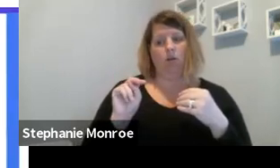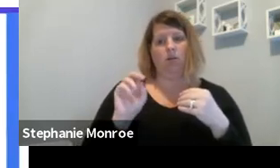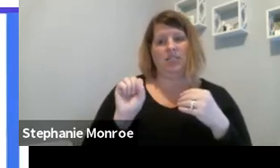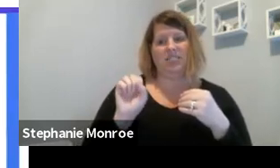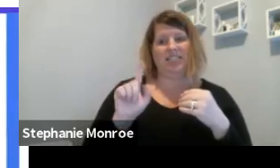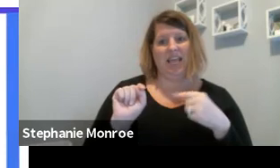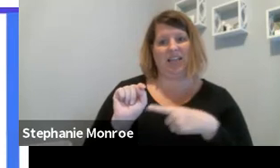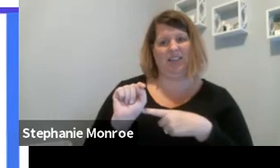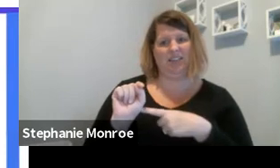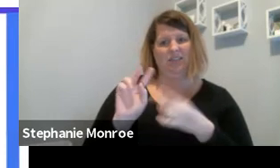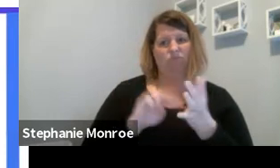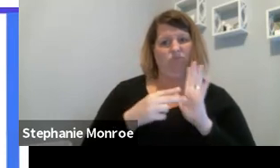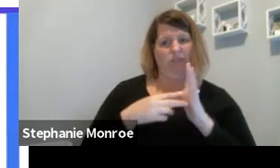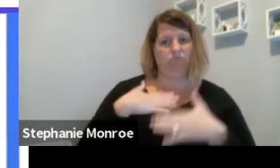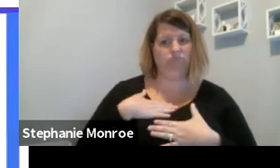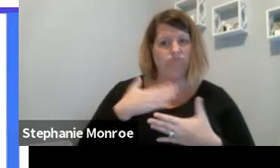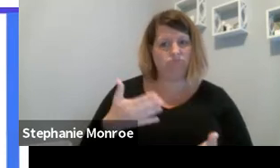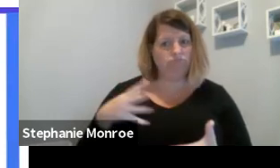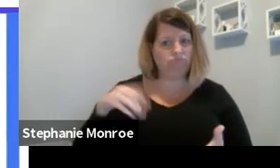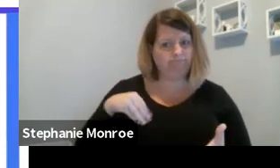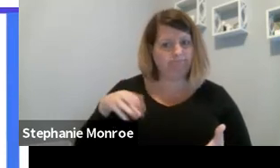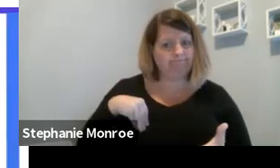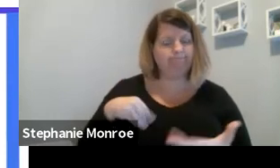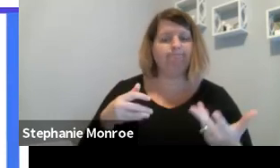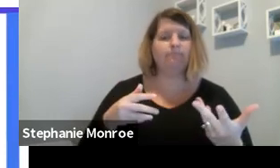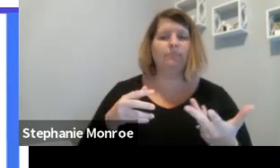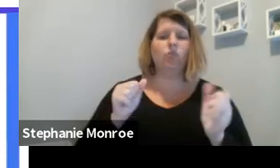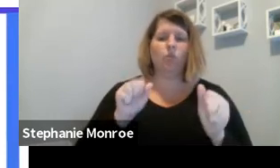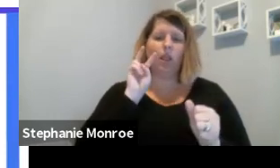you can reference Florida Statute 794.